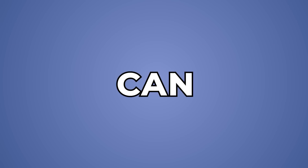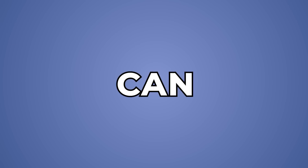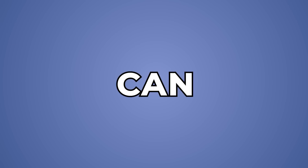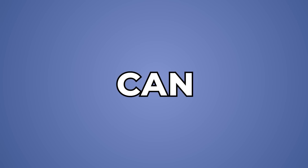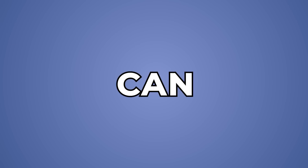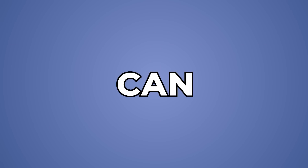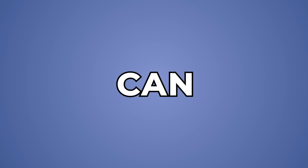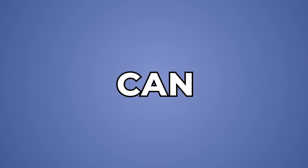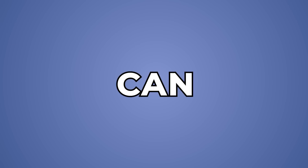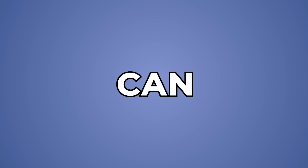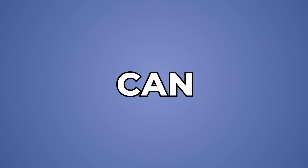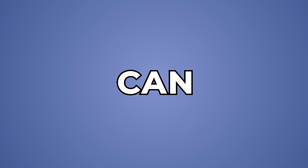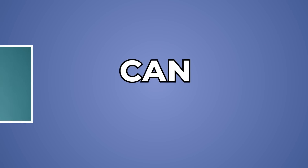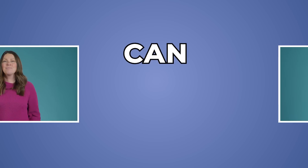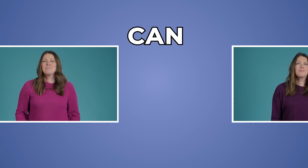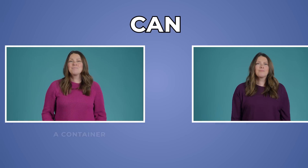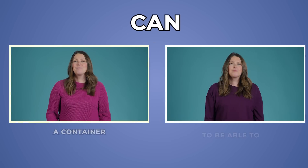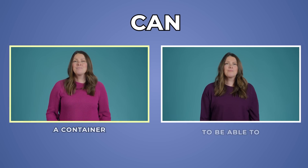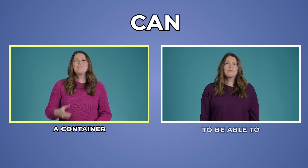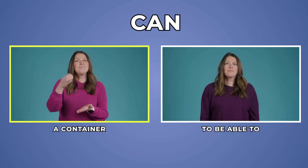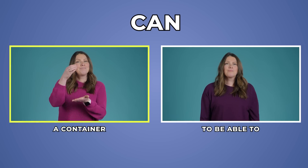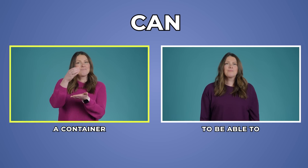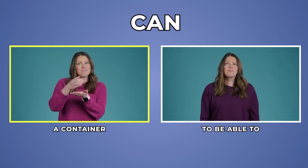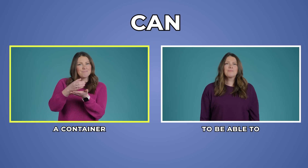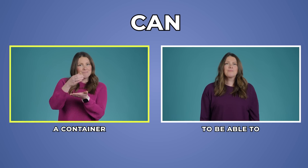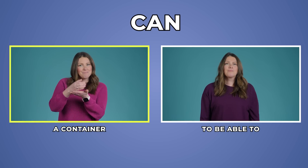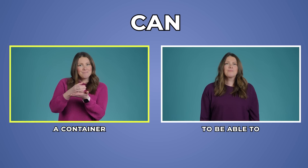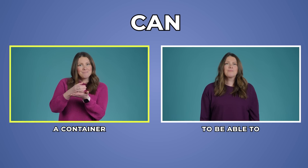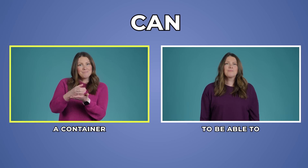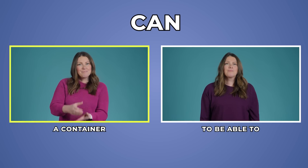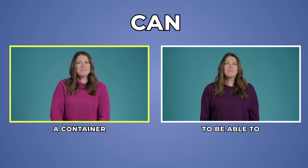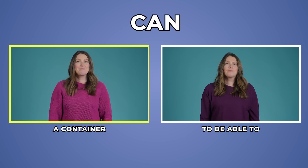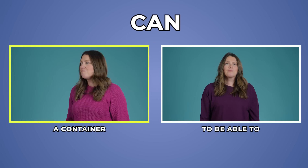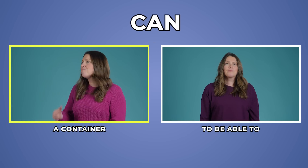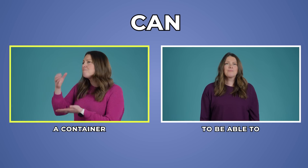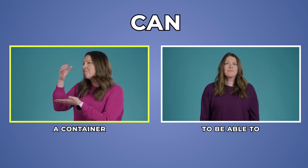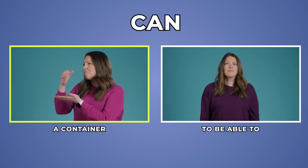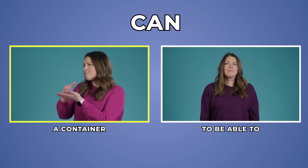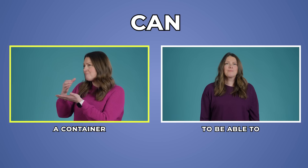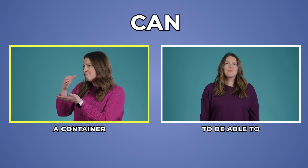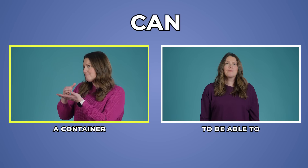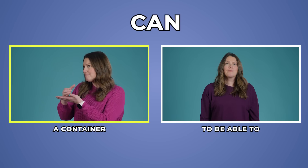Can. A container.